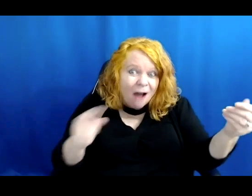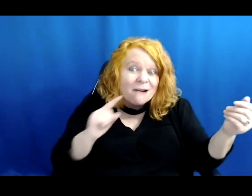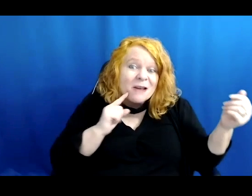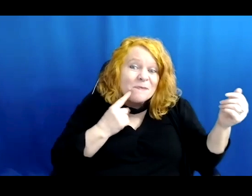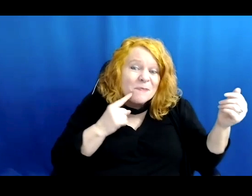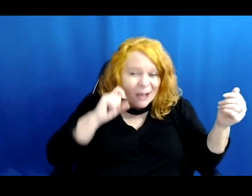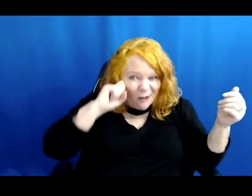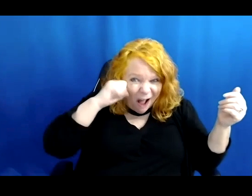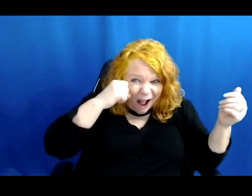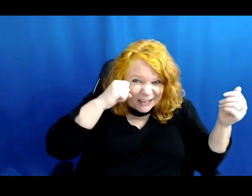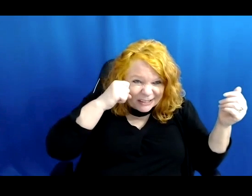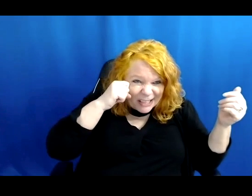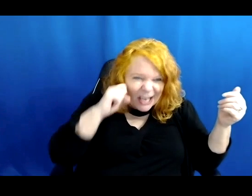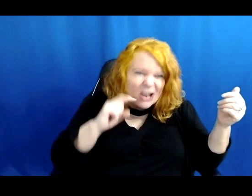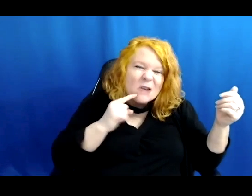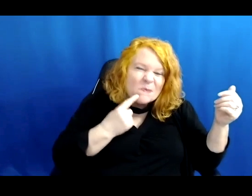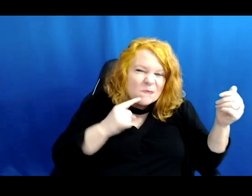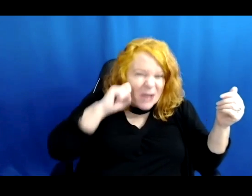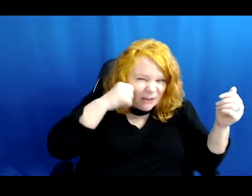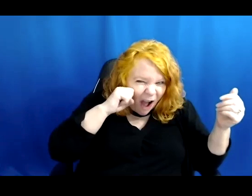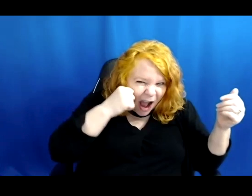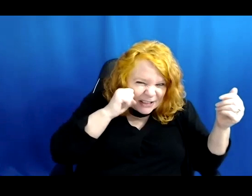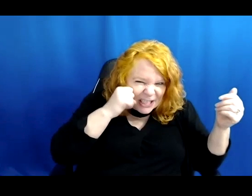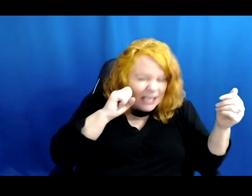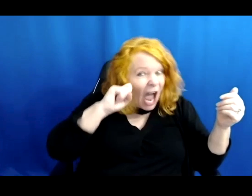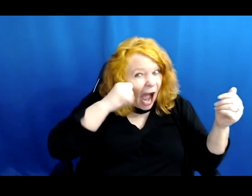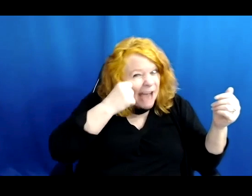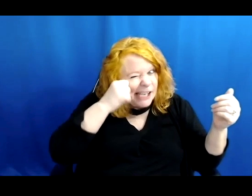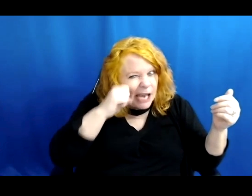Beautiful pickled onions. Onions! Yumumumumumumum!